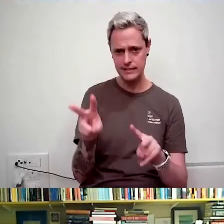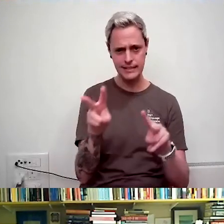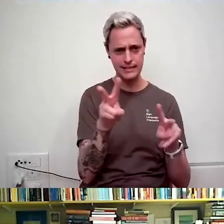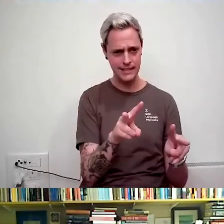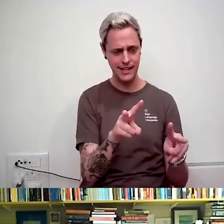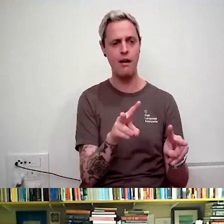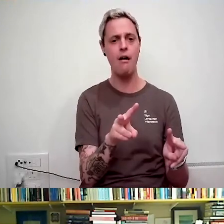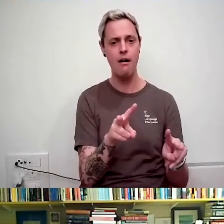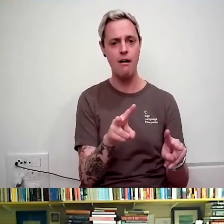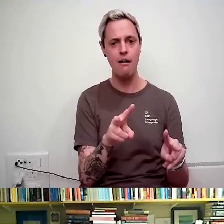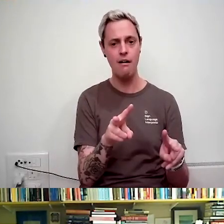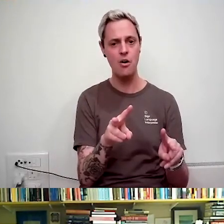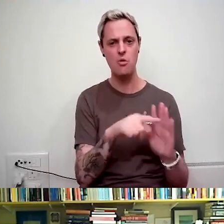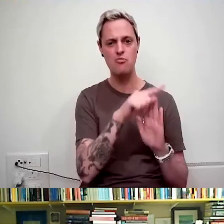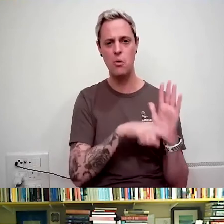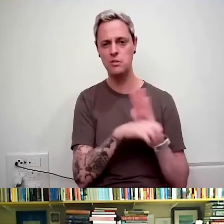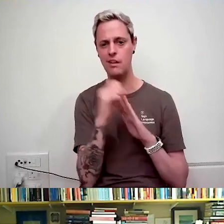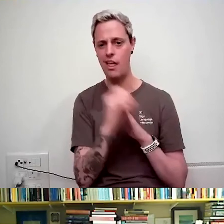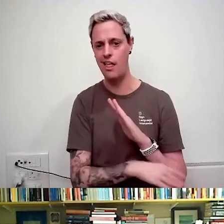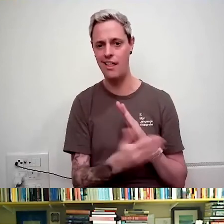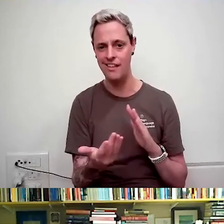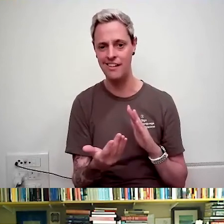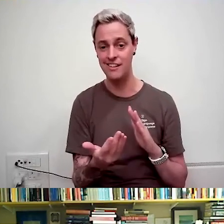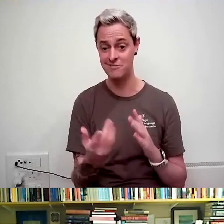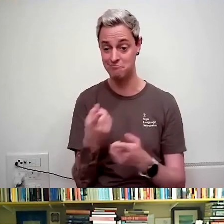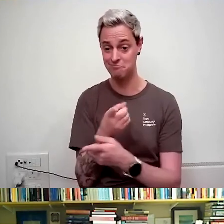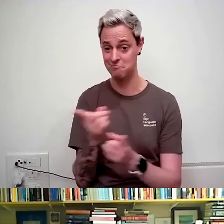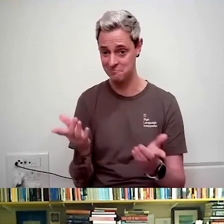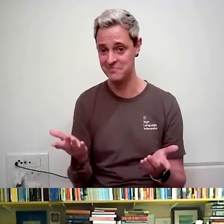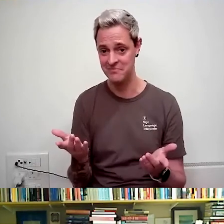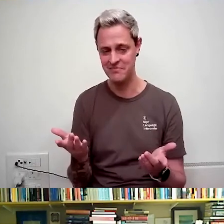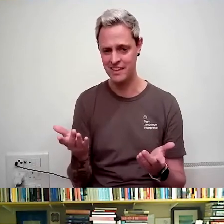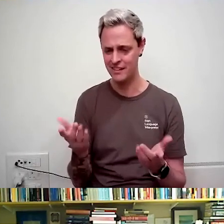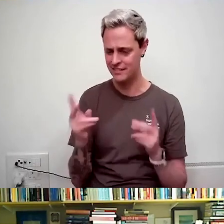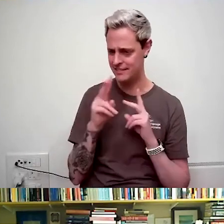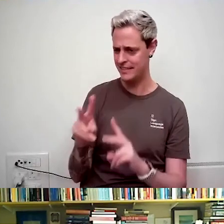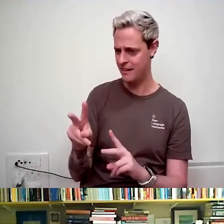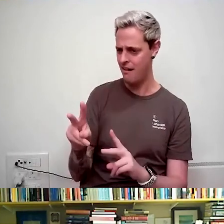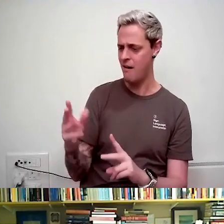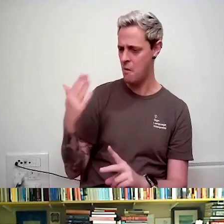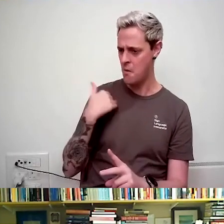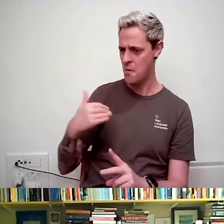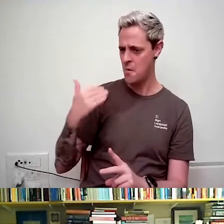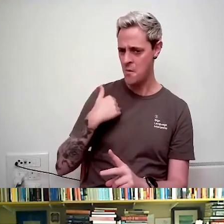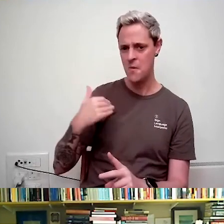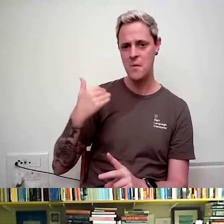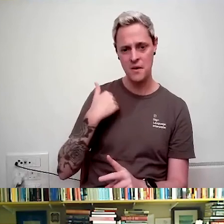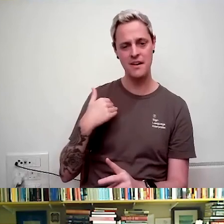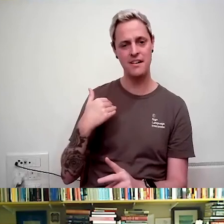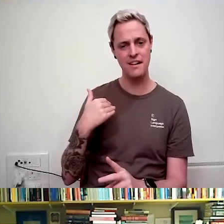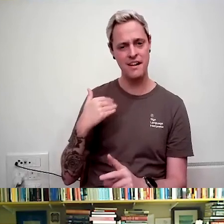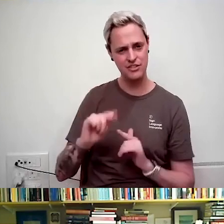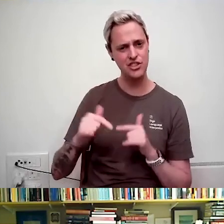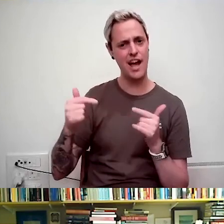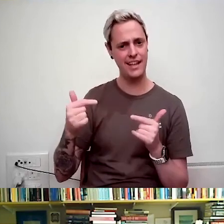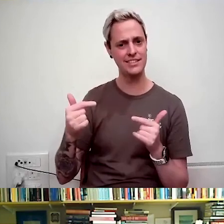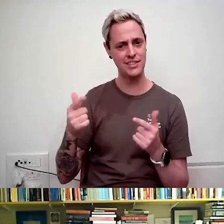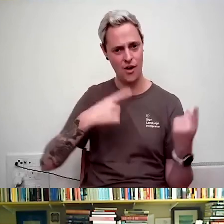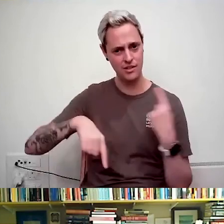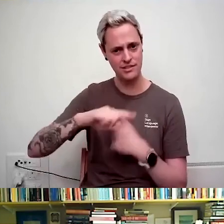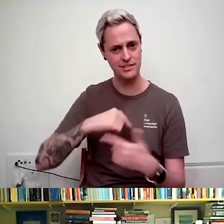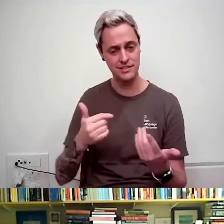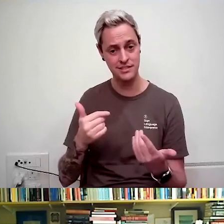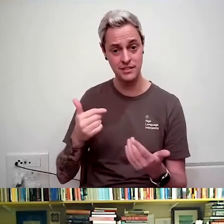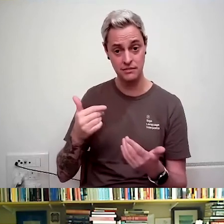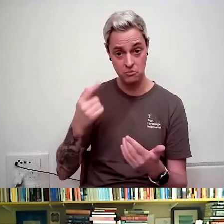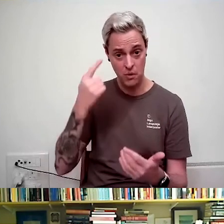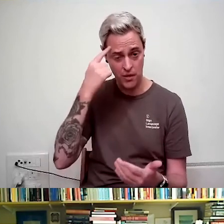people who don't play by the rules there's a kind of constant hermeneutical challenge running there which, if we think God is,